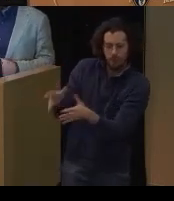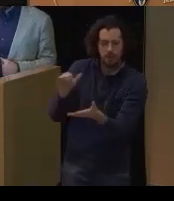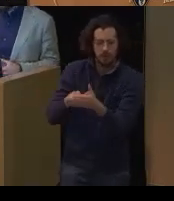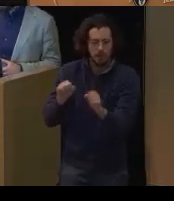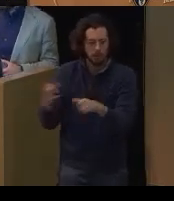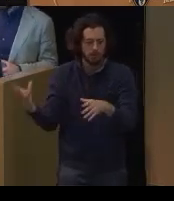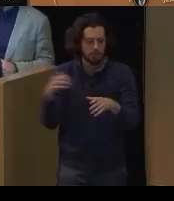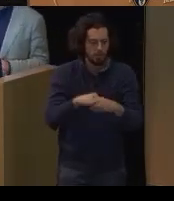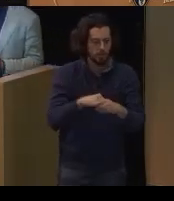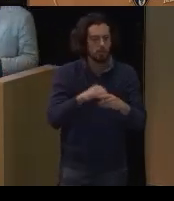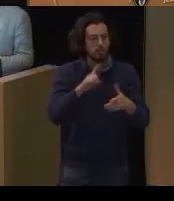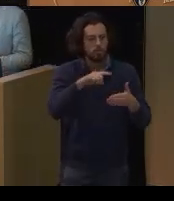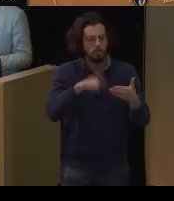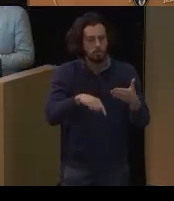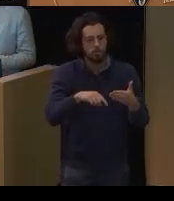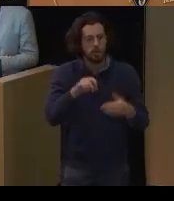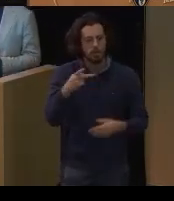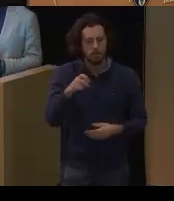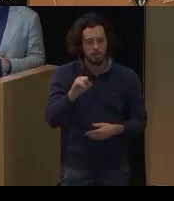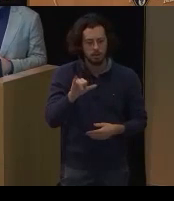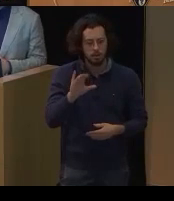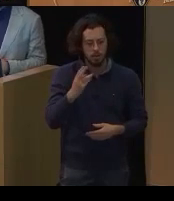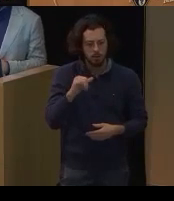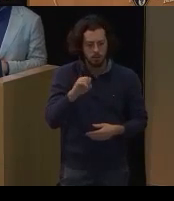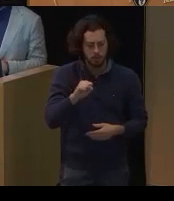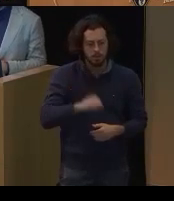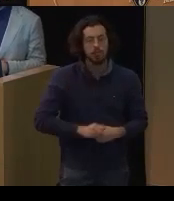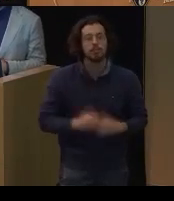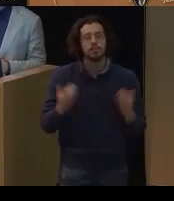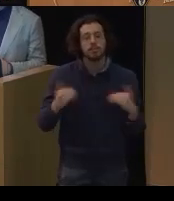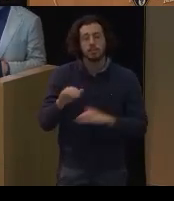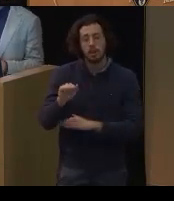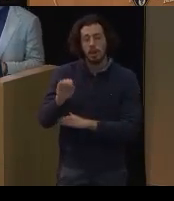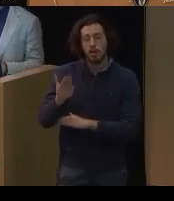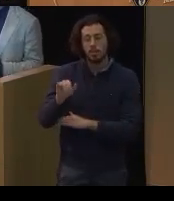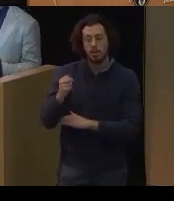phenotype in a series of projects that was led by Abhishek saxena we've been using data from the